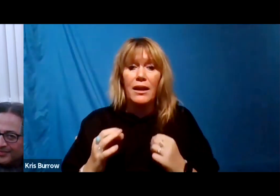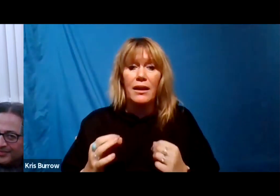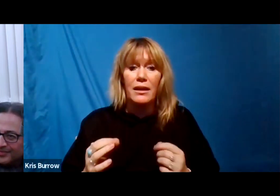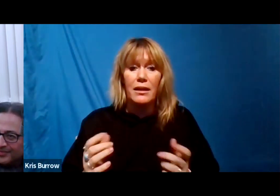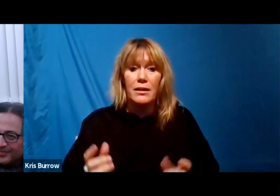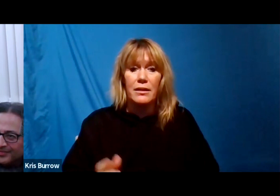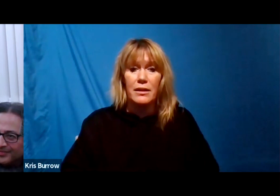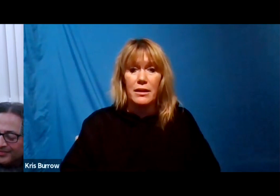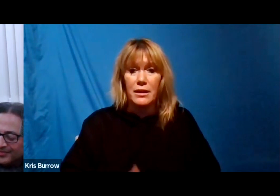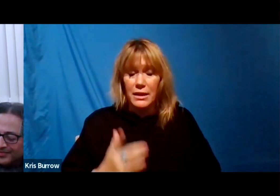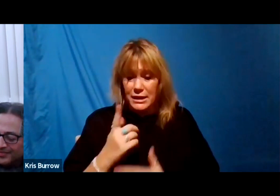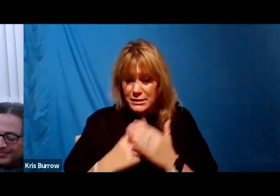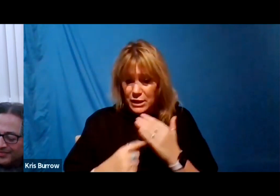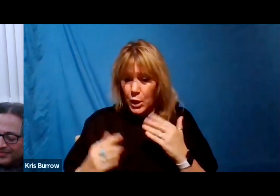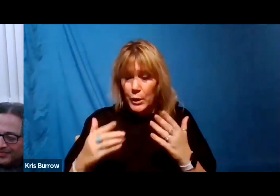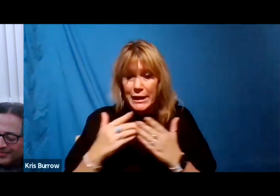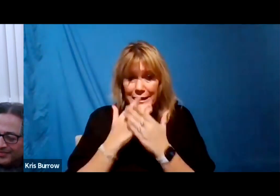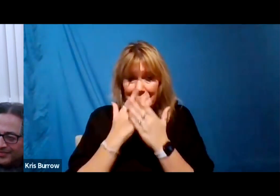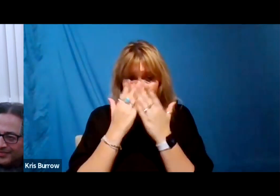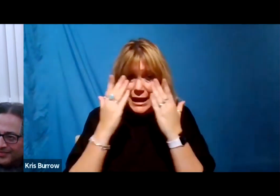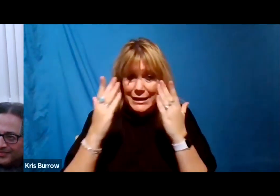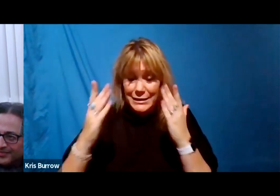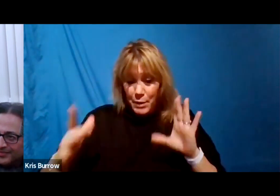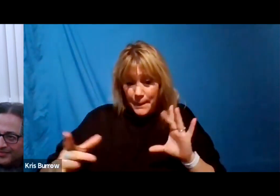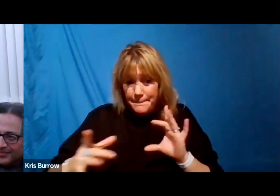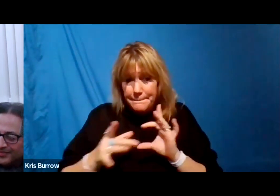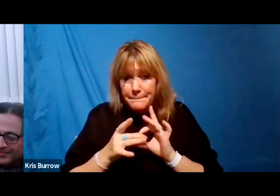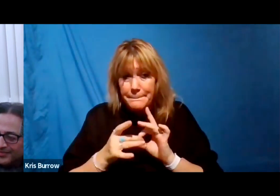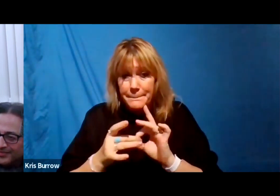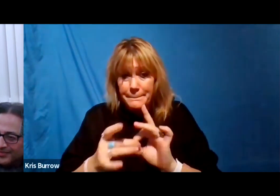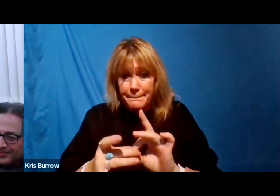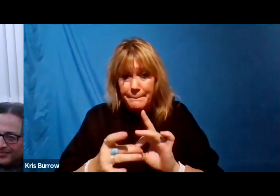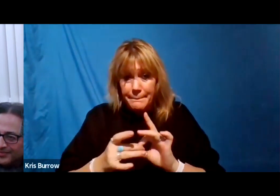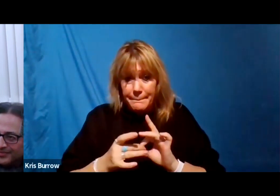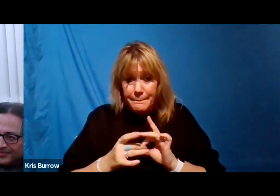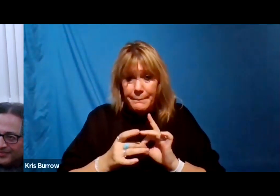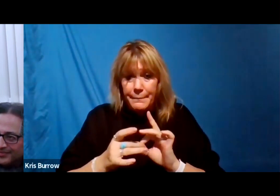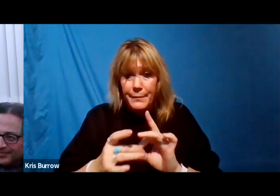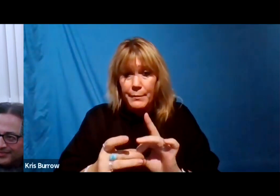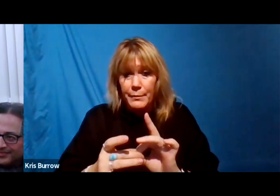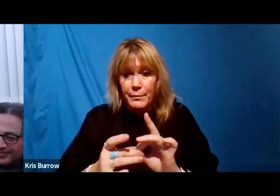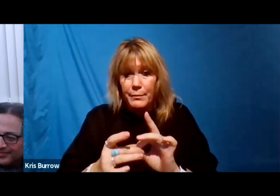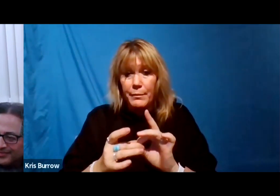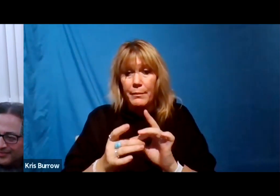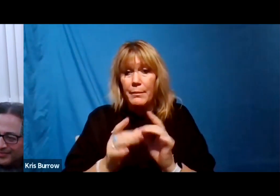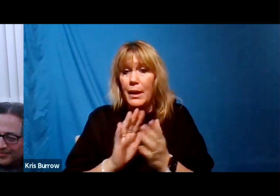indefatigable Penny Pepper, who never ceases to amaze us with her output,